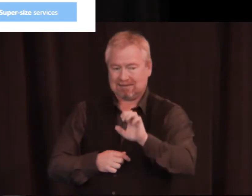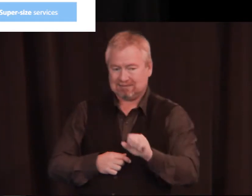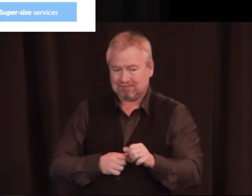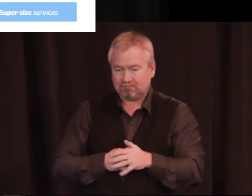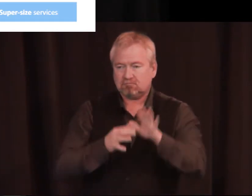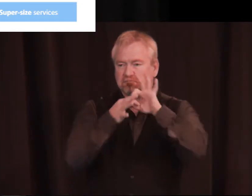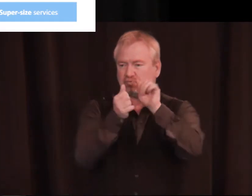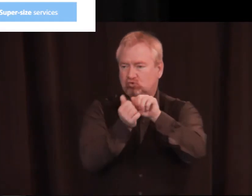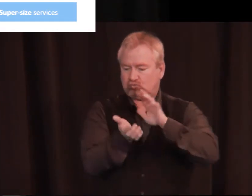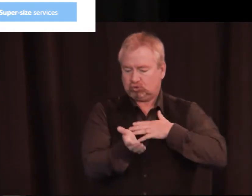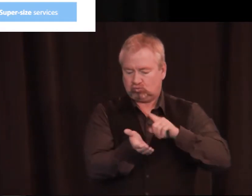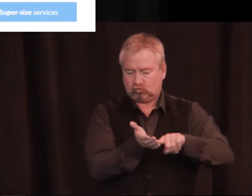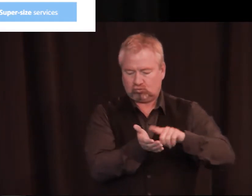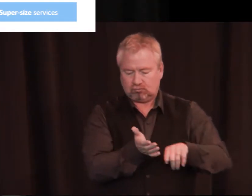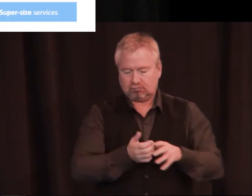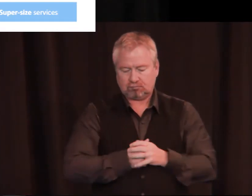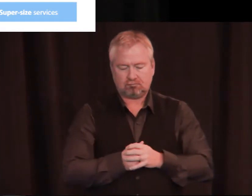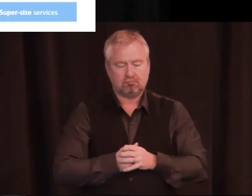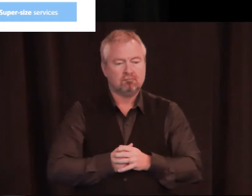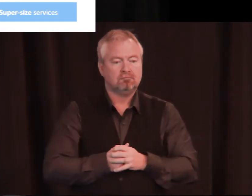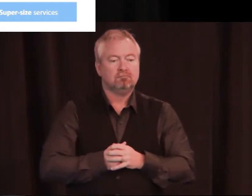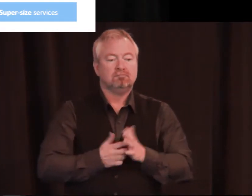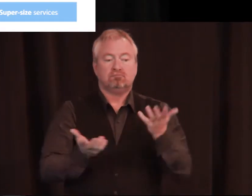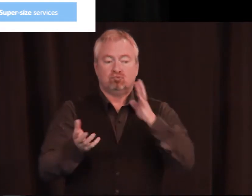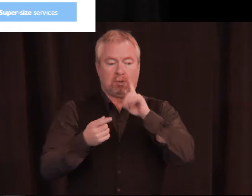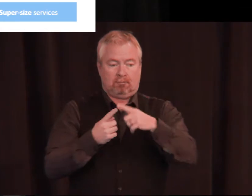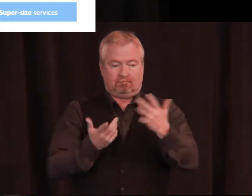So, the first one I'll talk about is, A, for access,